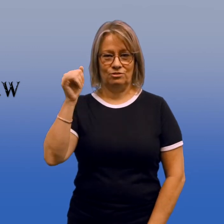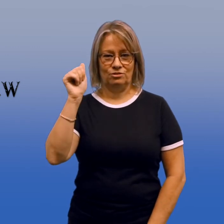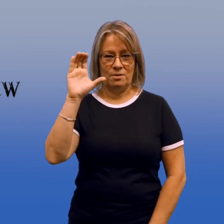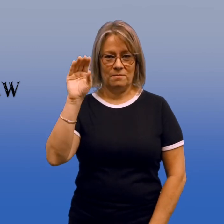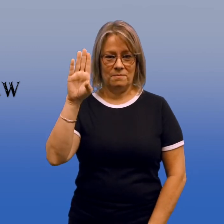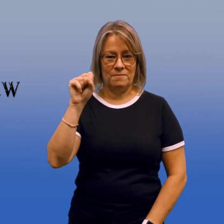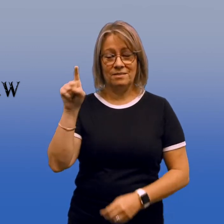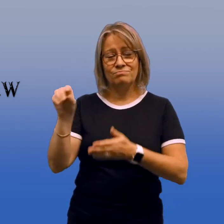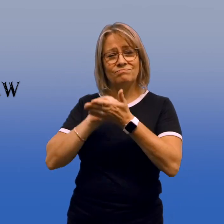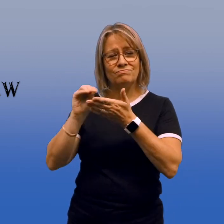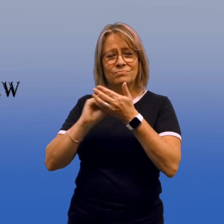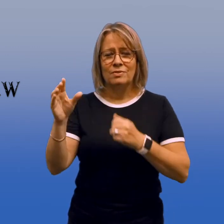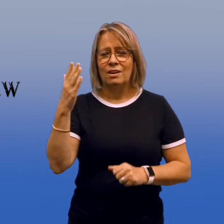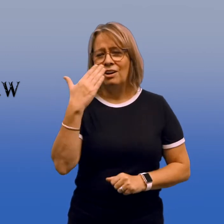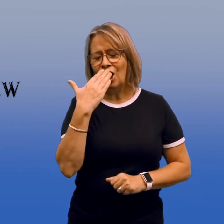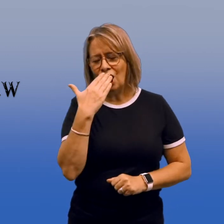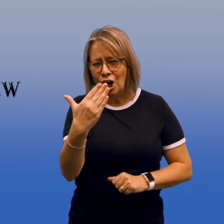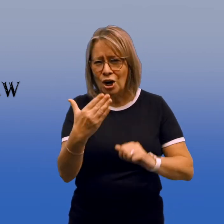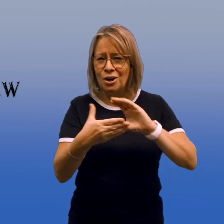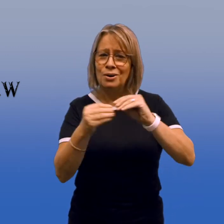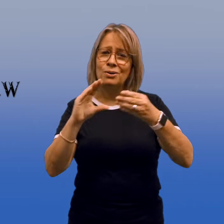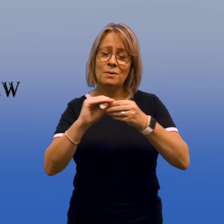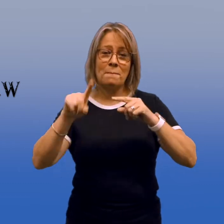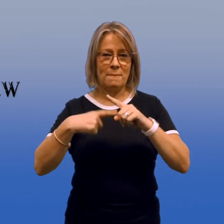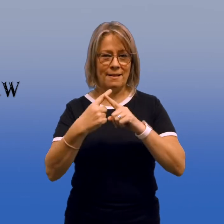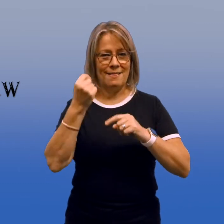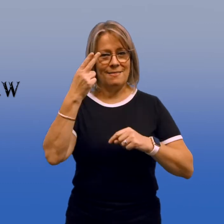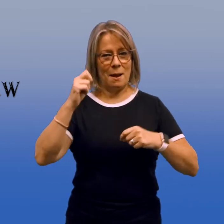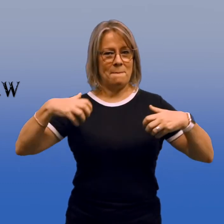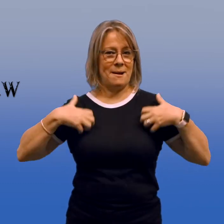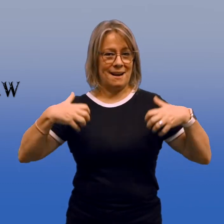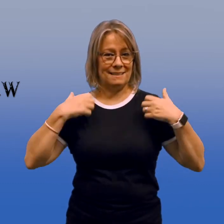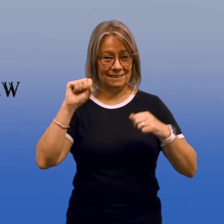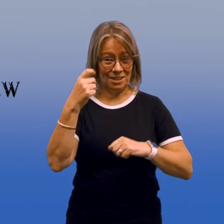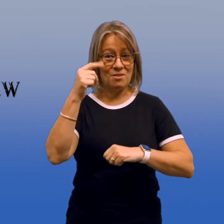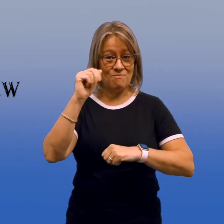W. W. Jacobs wrote a very good story about the monkey's paw.